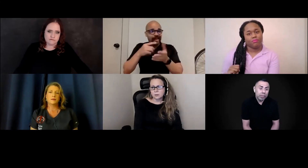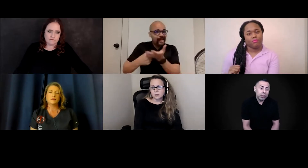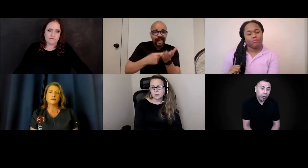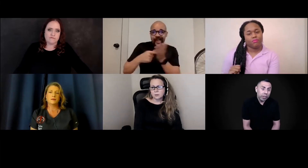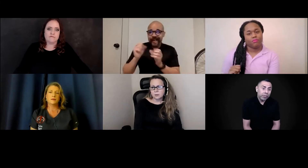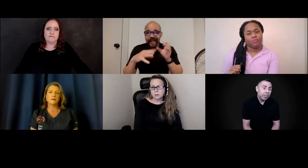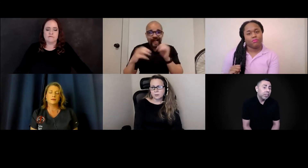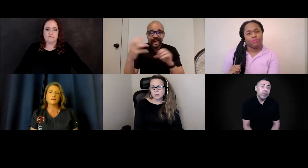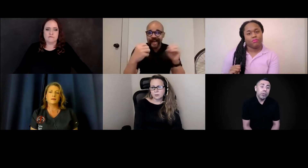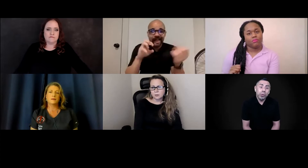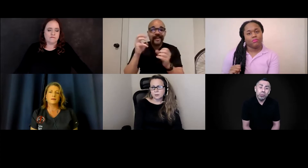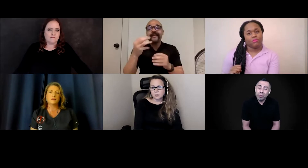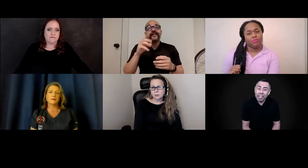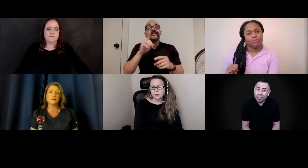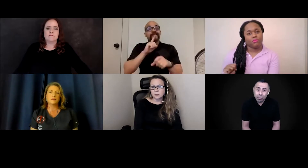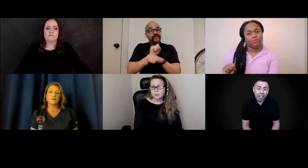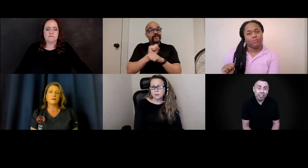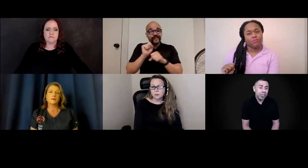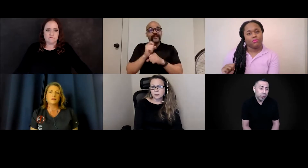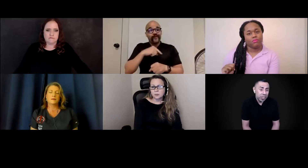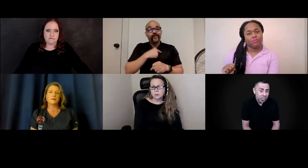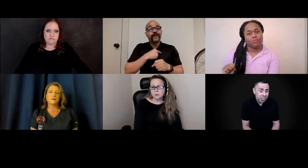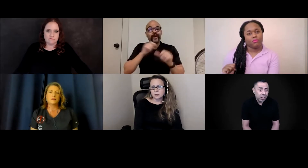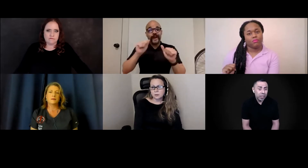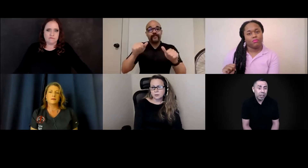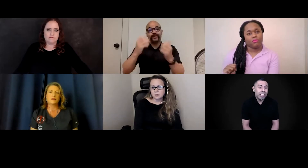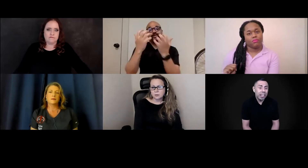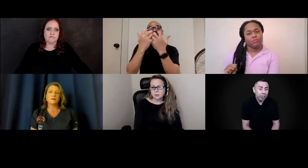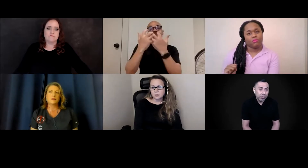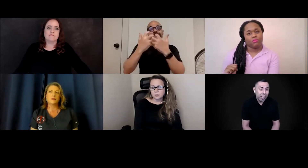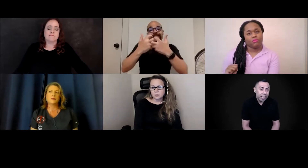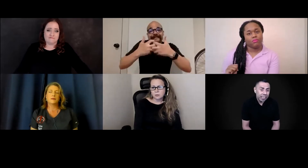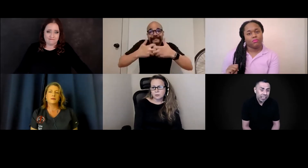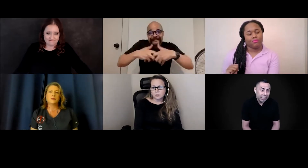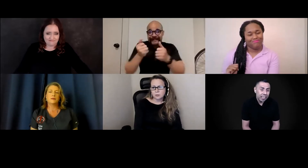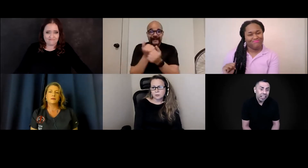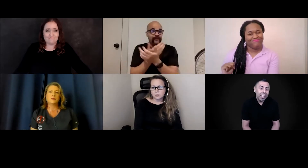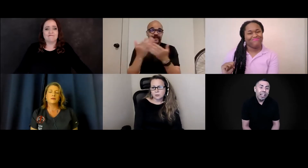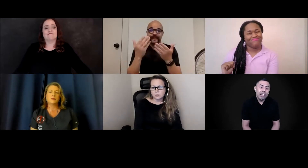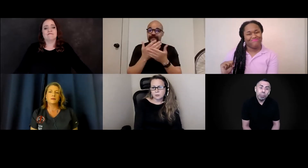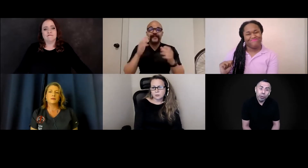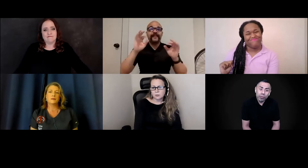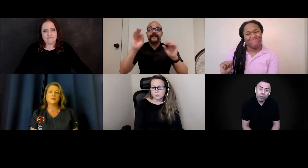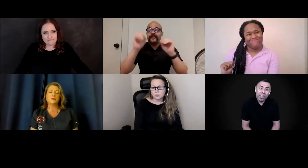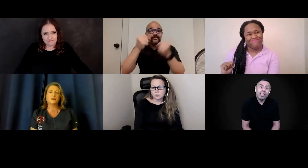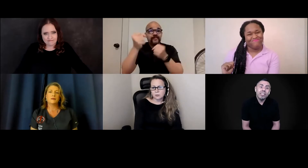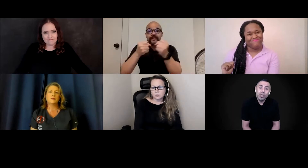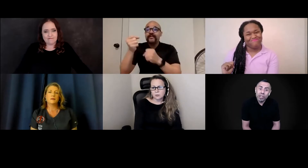We really are supportive through negative or positive situations, and we come together to provide ideas.